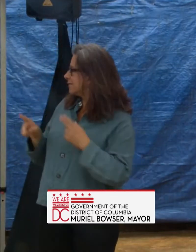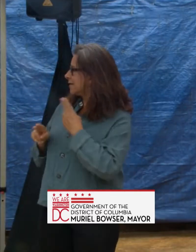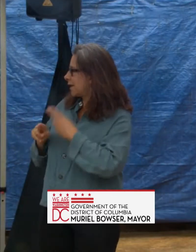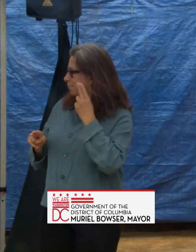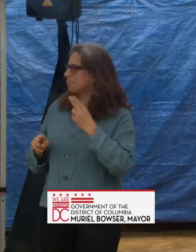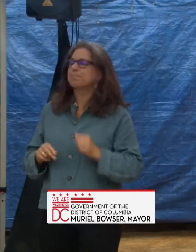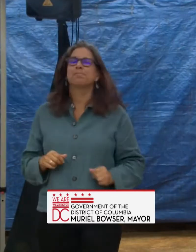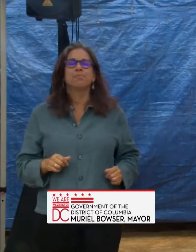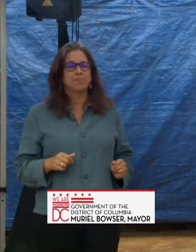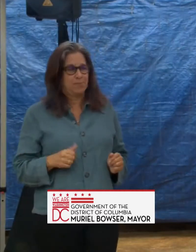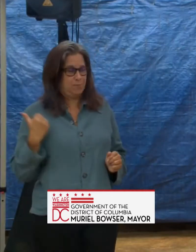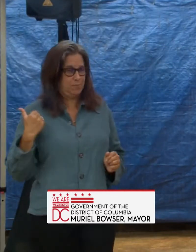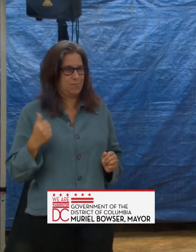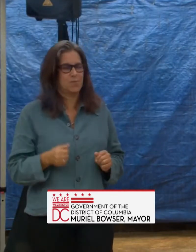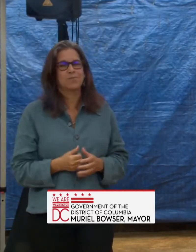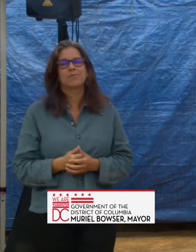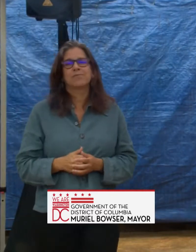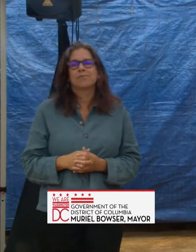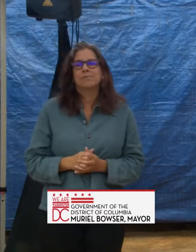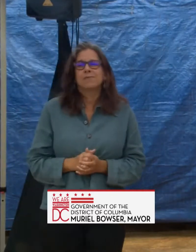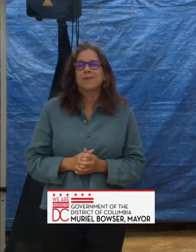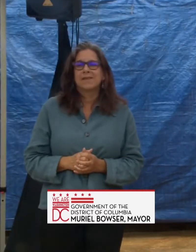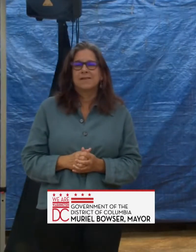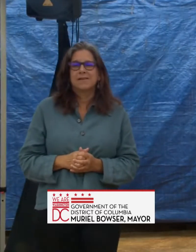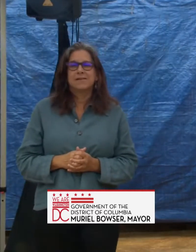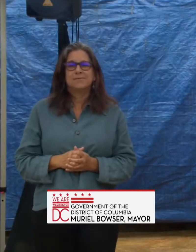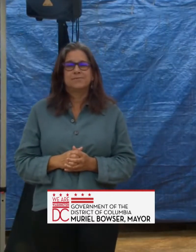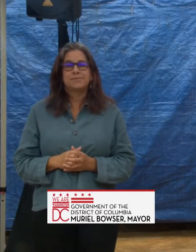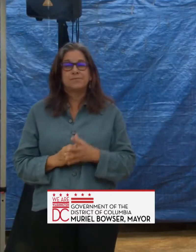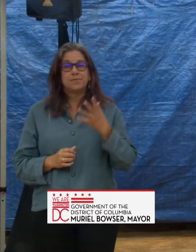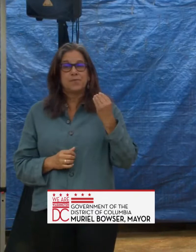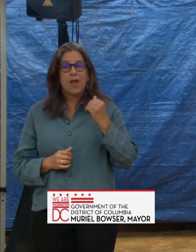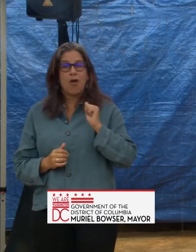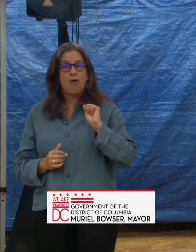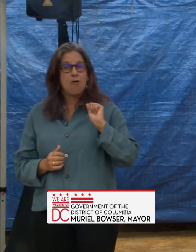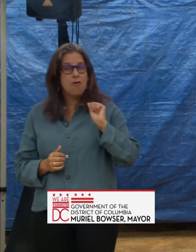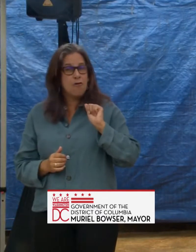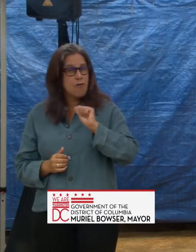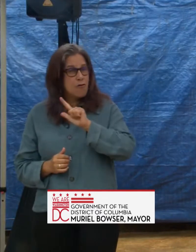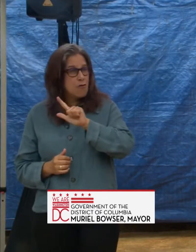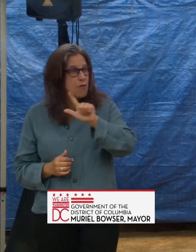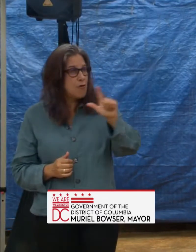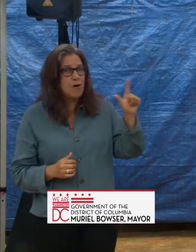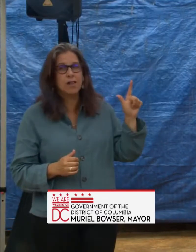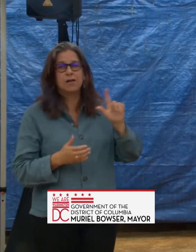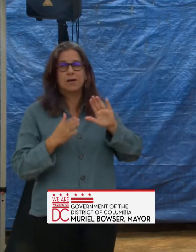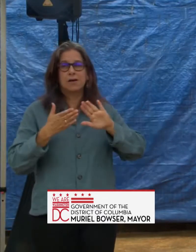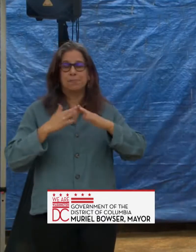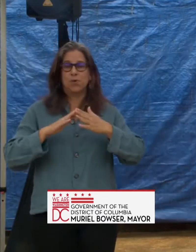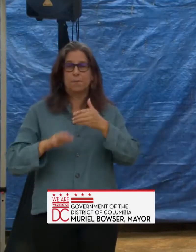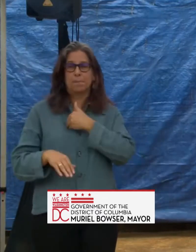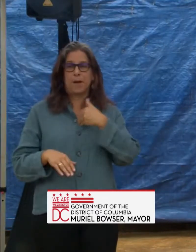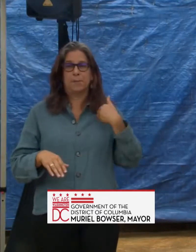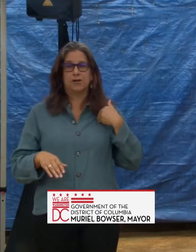AND ALL OF OUR COMMUNITY MEMBERS WHO HAVE BEEN THERE AT SHORT-TERM FAMILY HOUSING